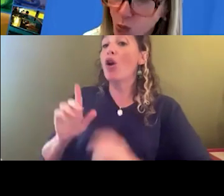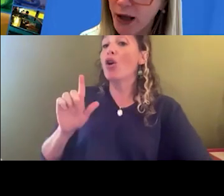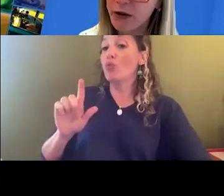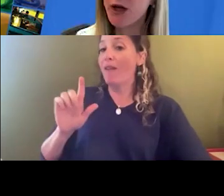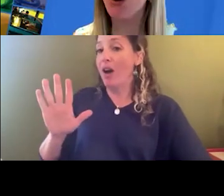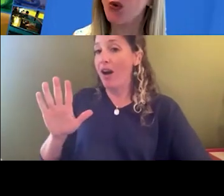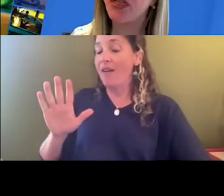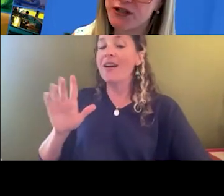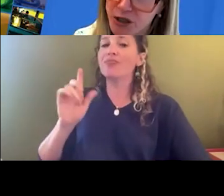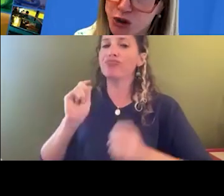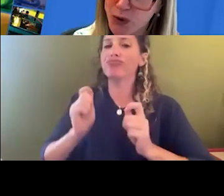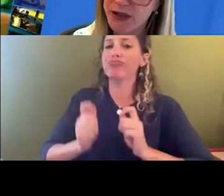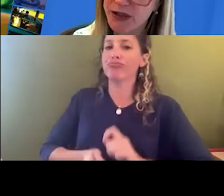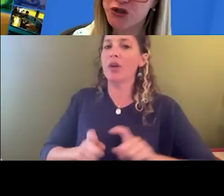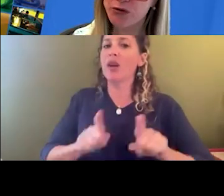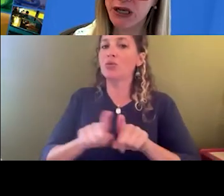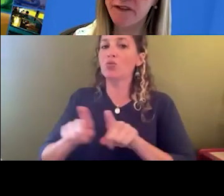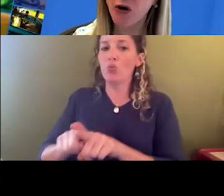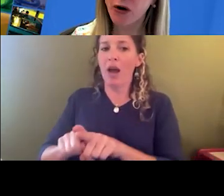well with this issuance of 2 CFR,